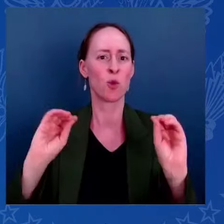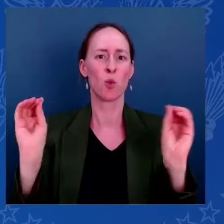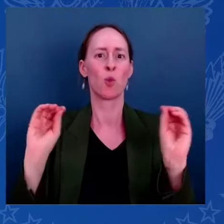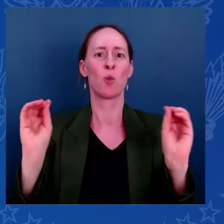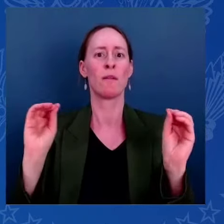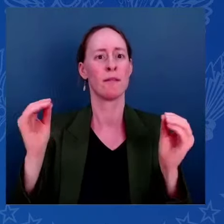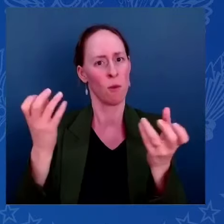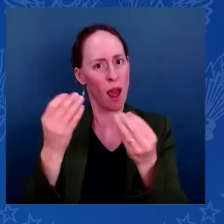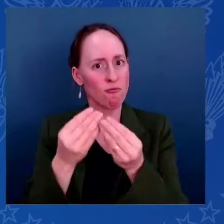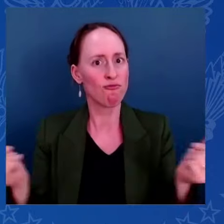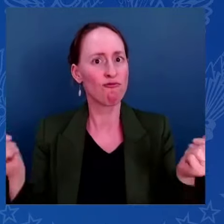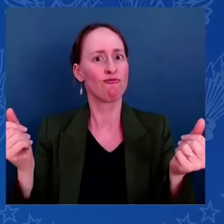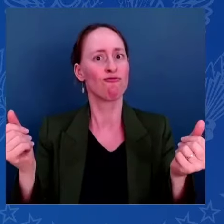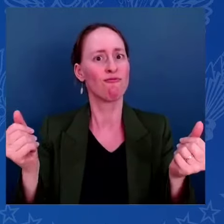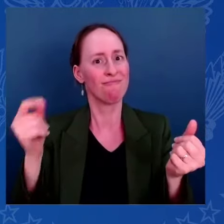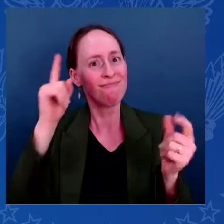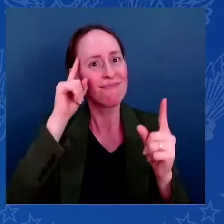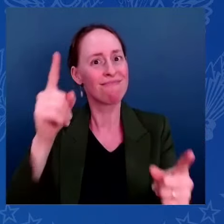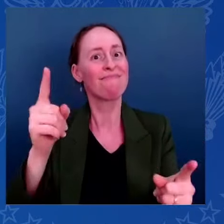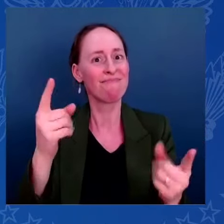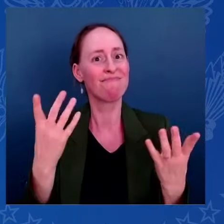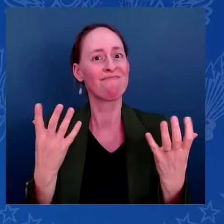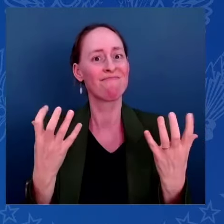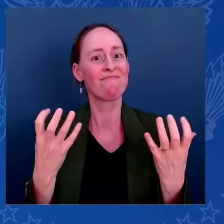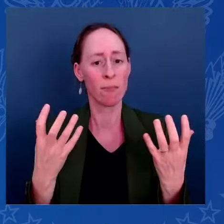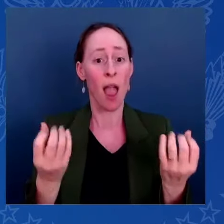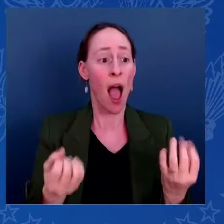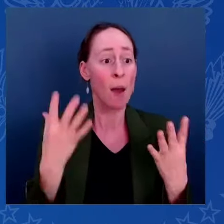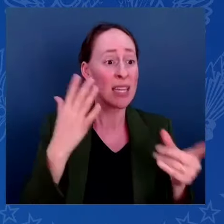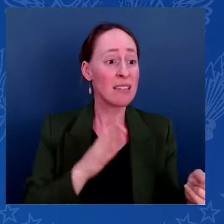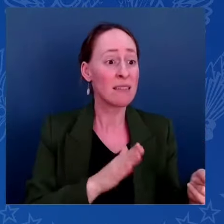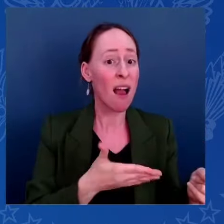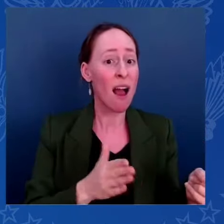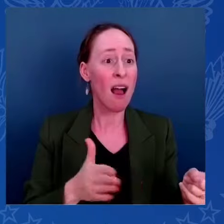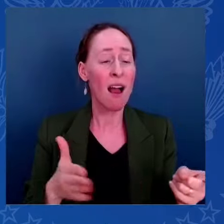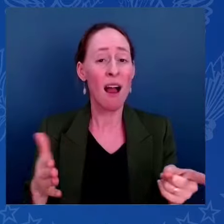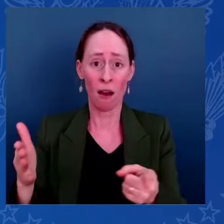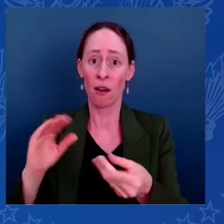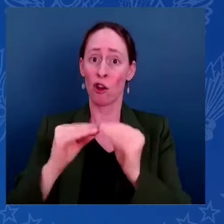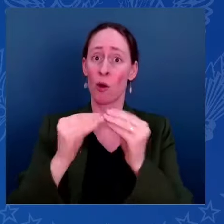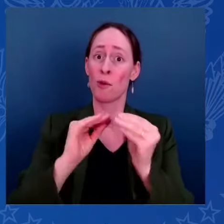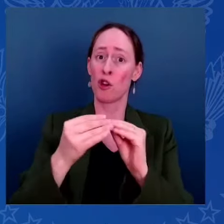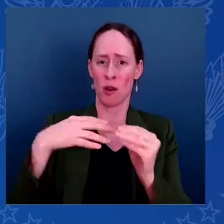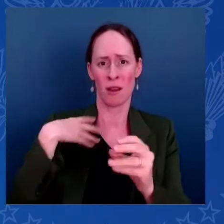within 25 years and boost support for patients and their families. I'm confidence --